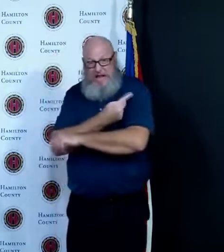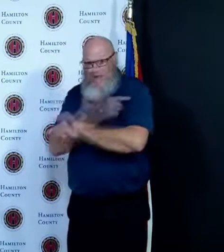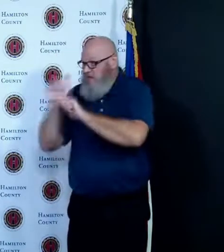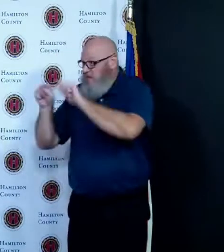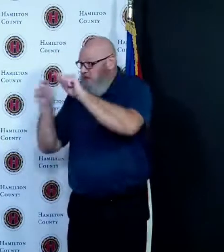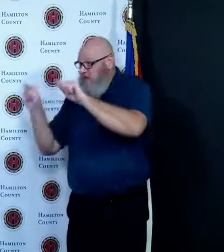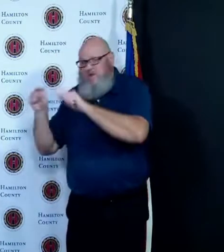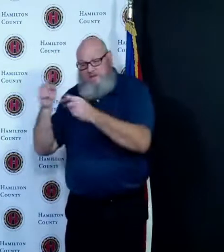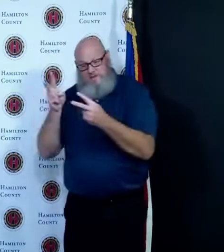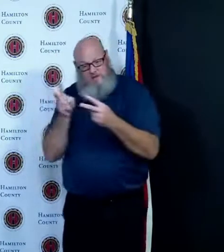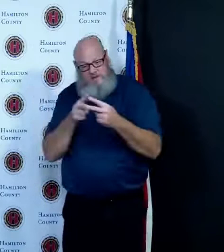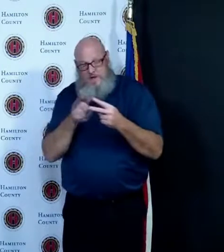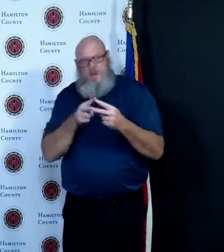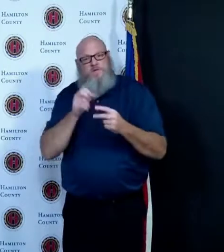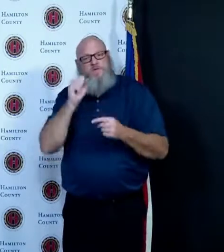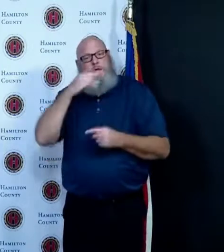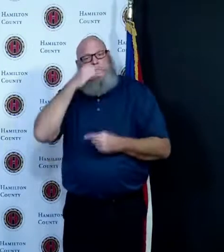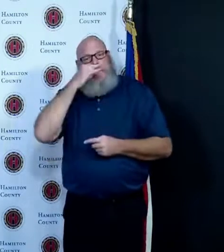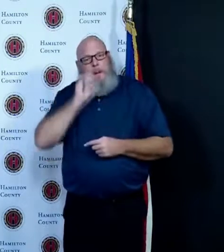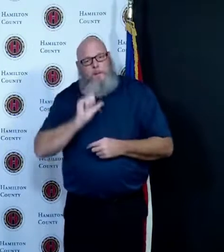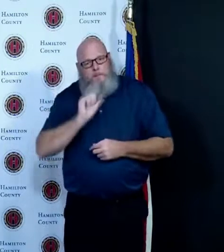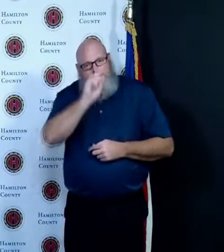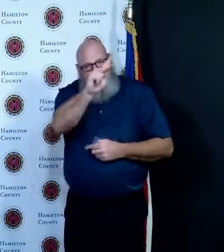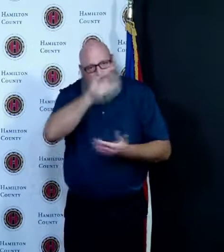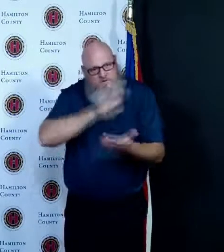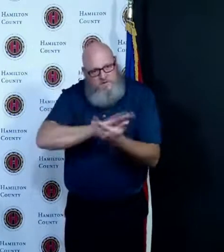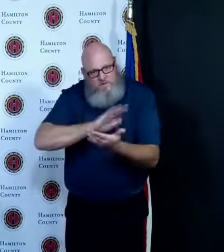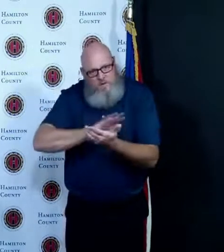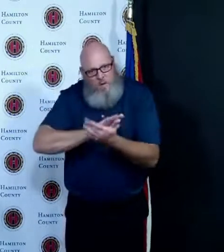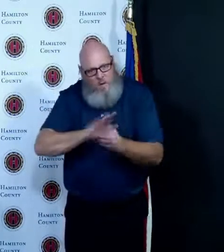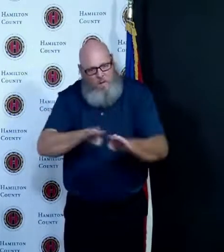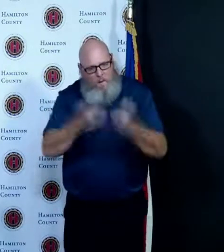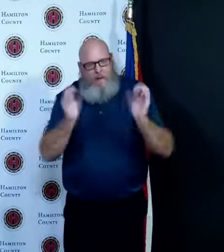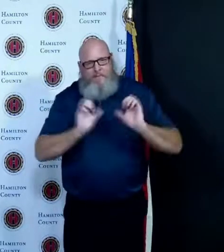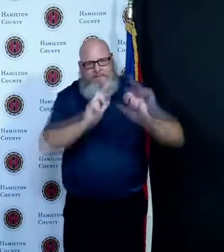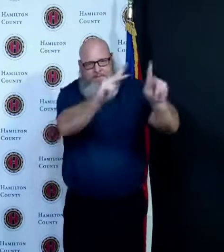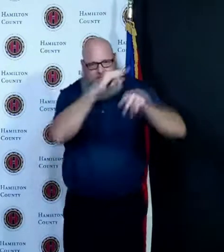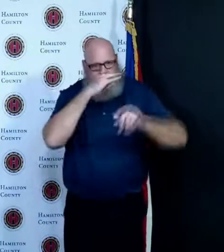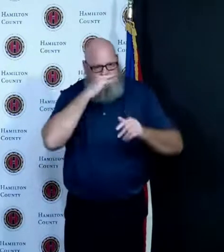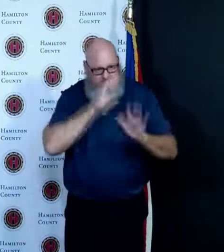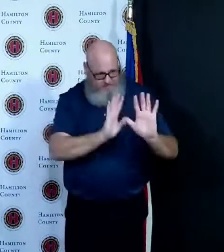those individuals but starting next week we will start trying to get some 80 year olds vaccinated